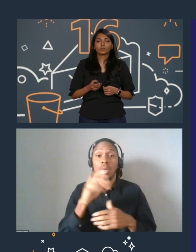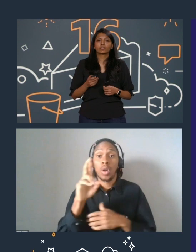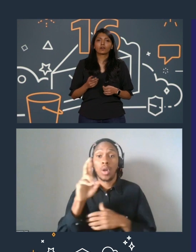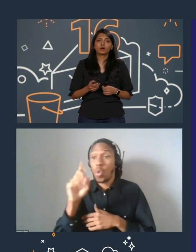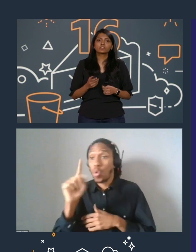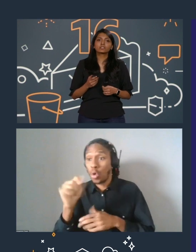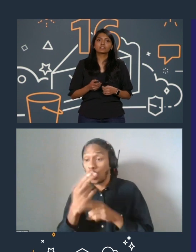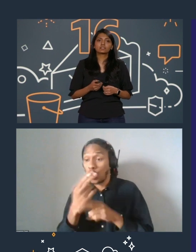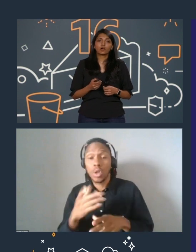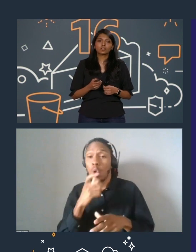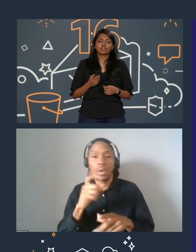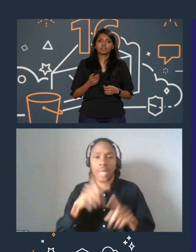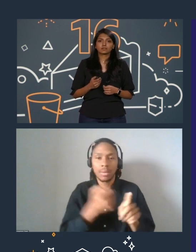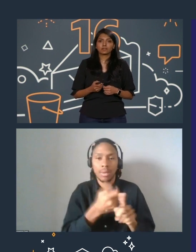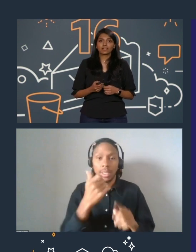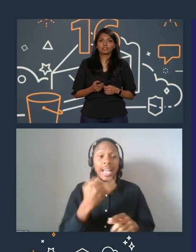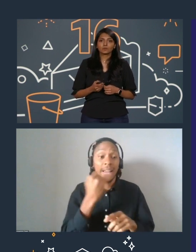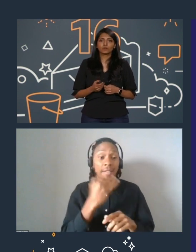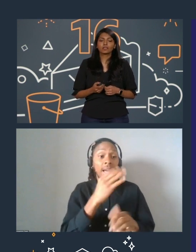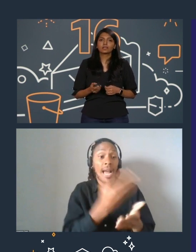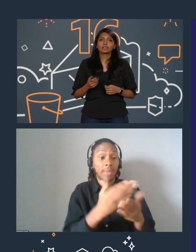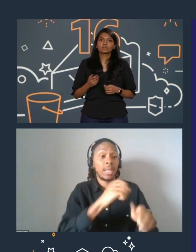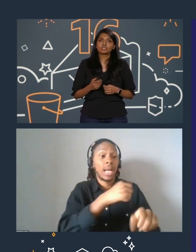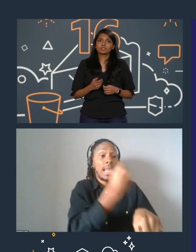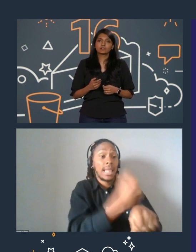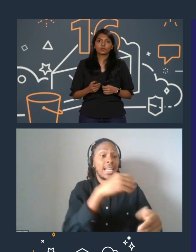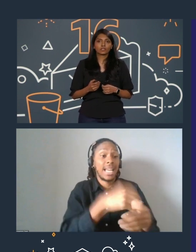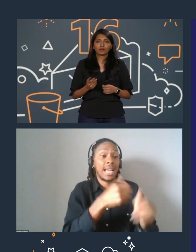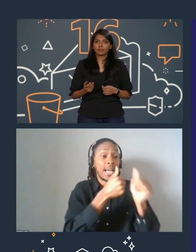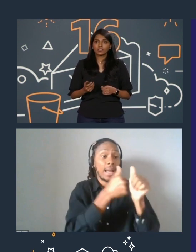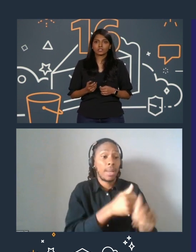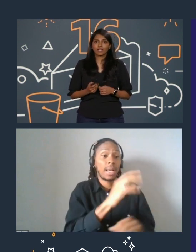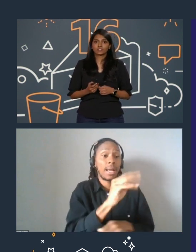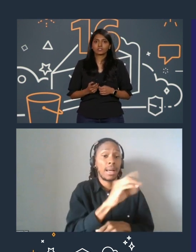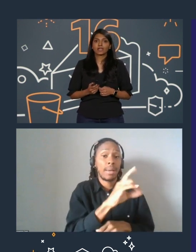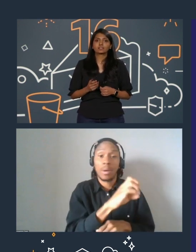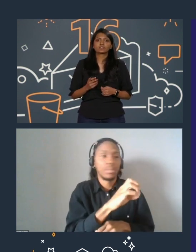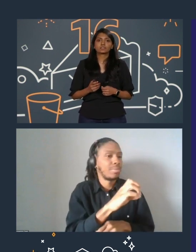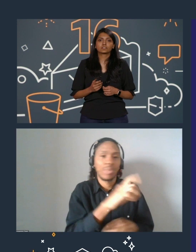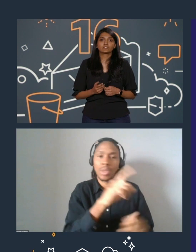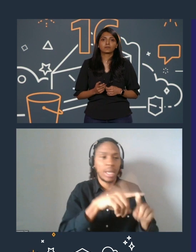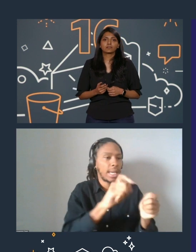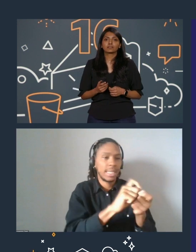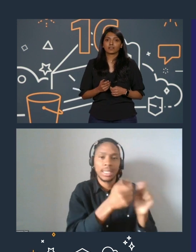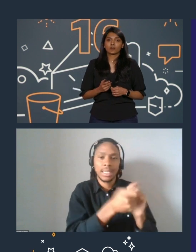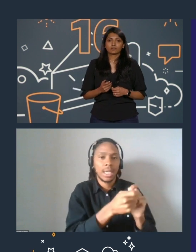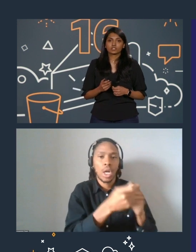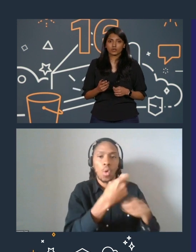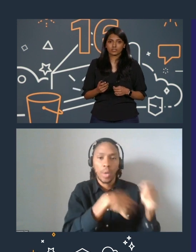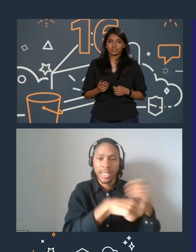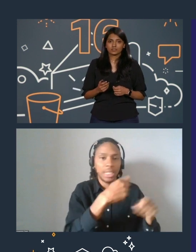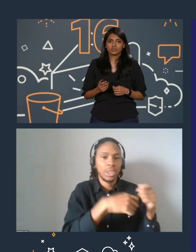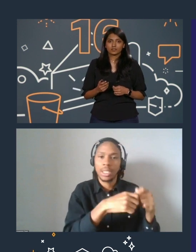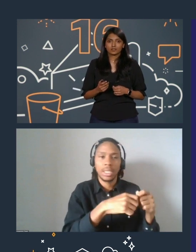When an object is locked in the compliance mode, its retention mode cannot be changed and its retention period cannot be shortened.